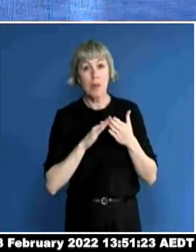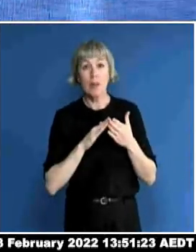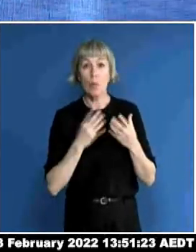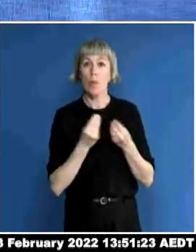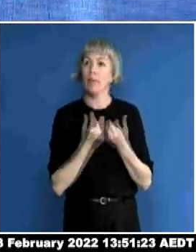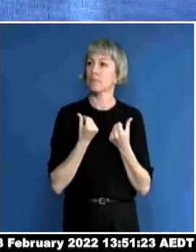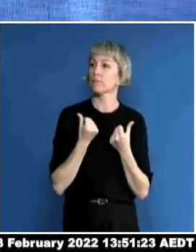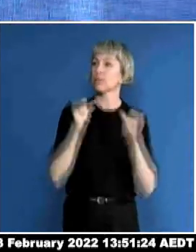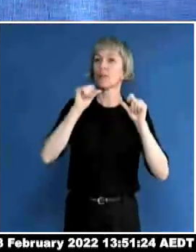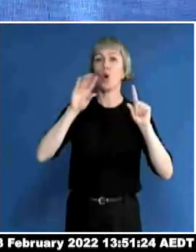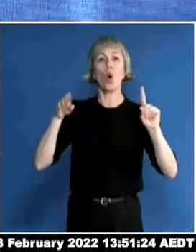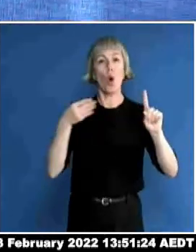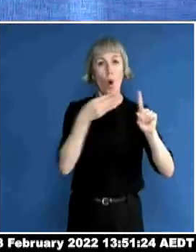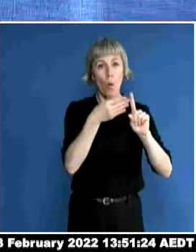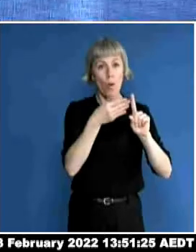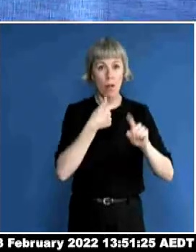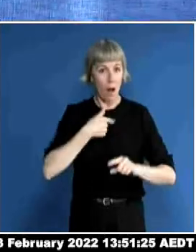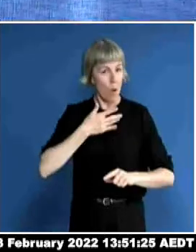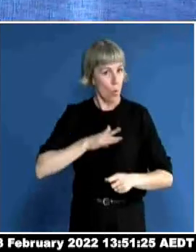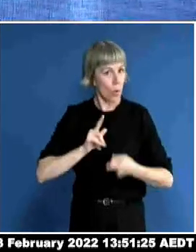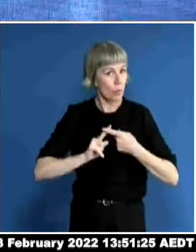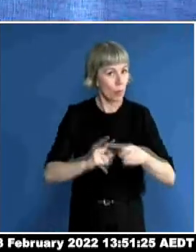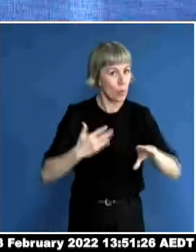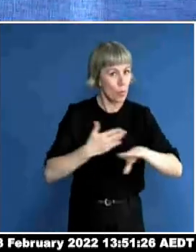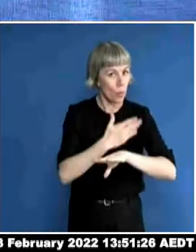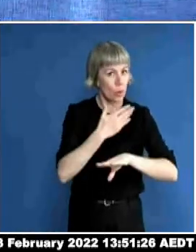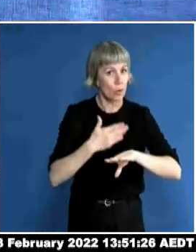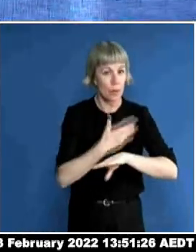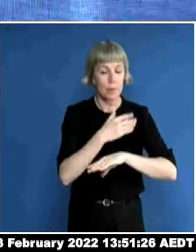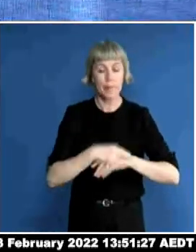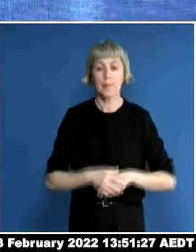Now, the Royal Commission has heard something call benchmark hours.